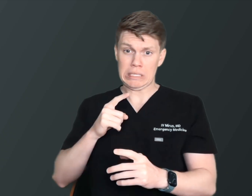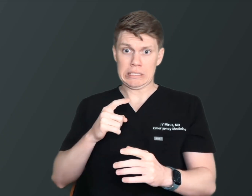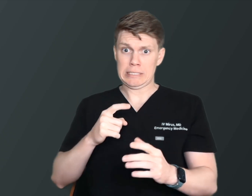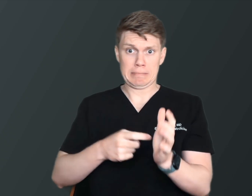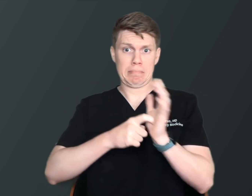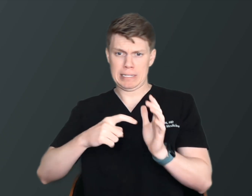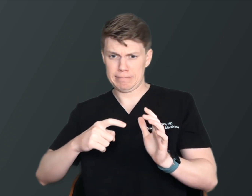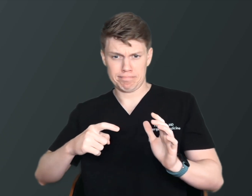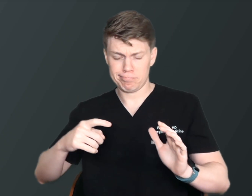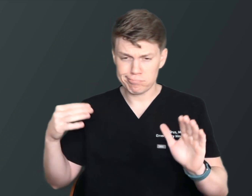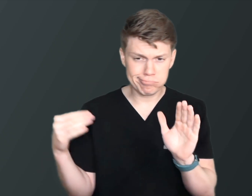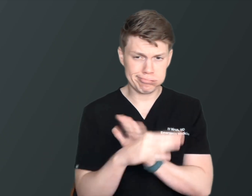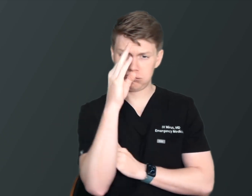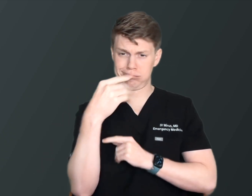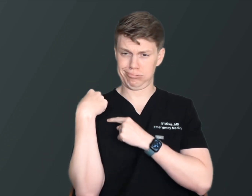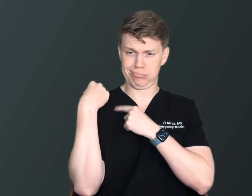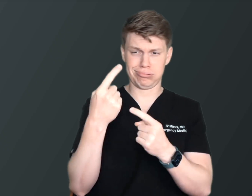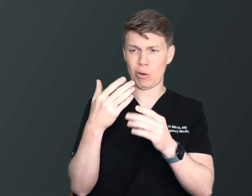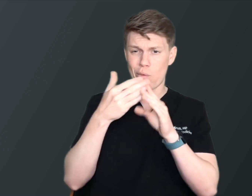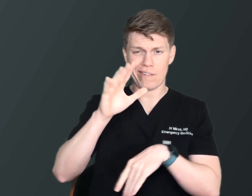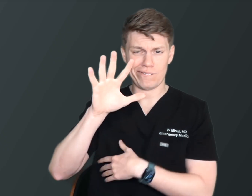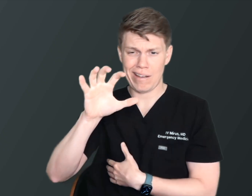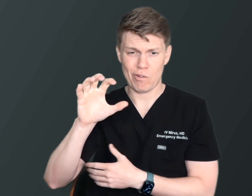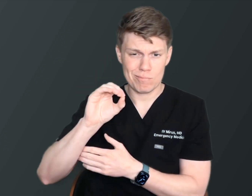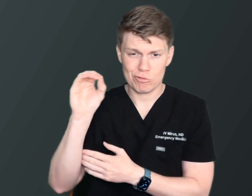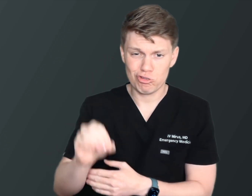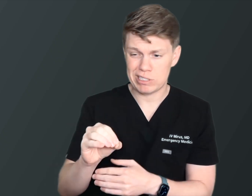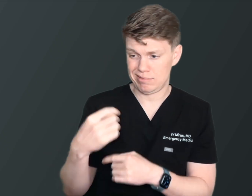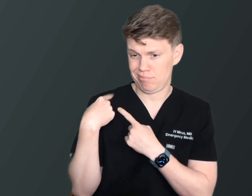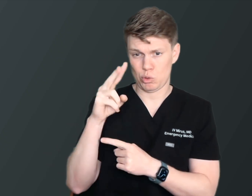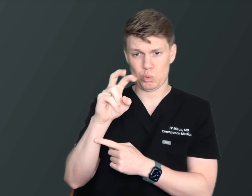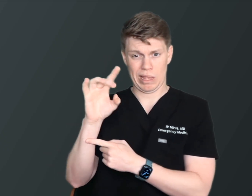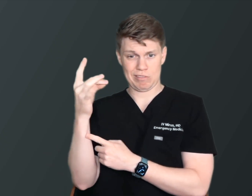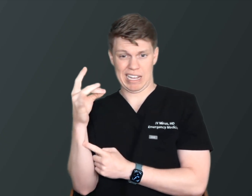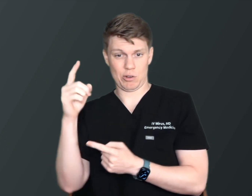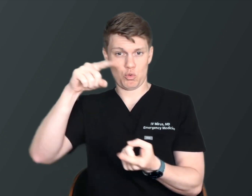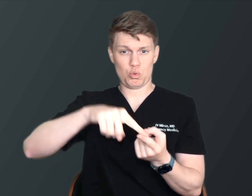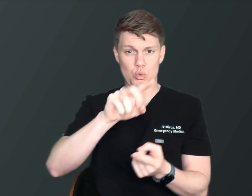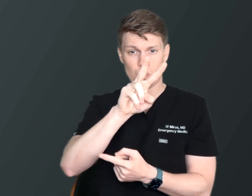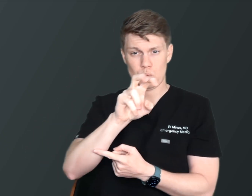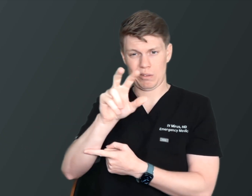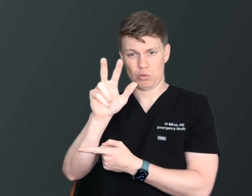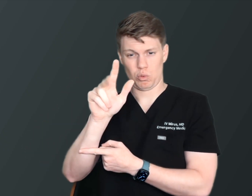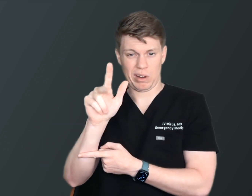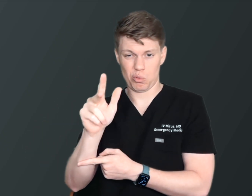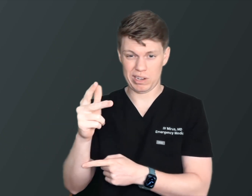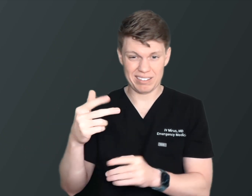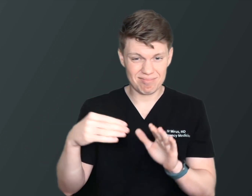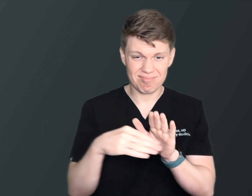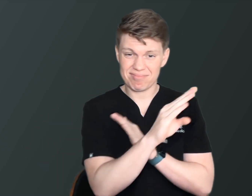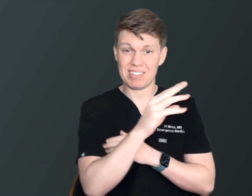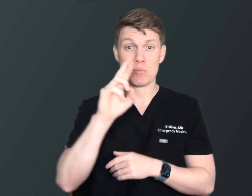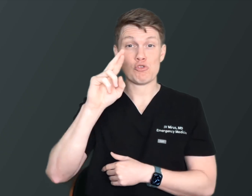has skyrocketed over 500% from 2018 to 2023.